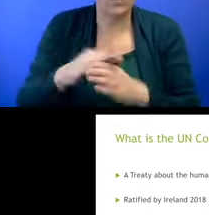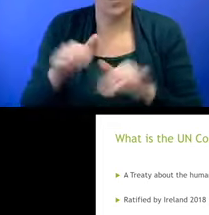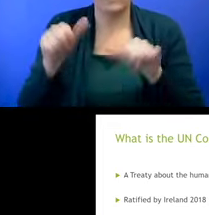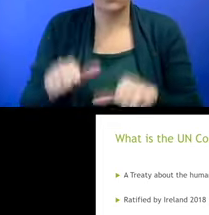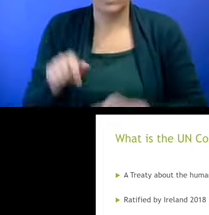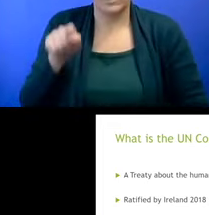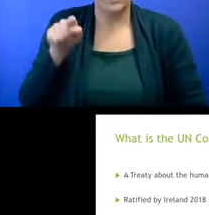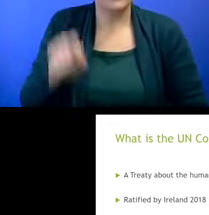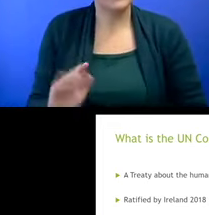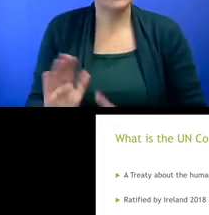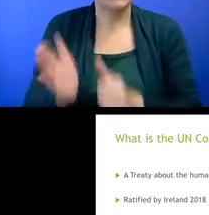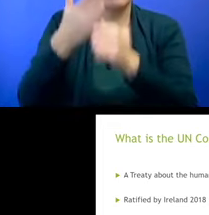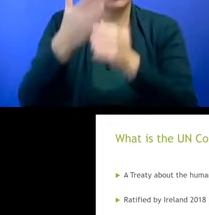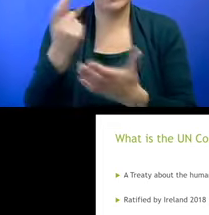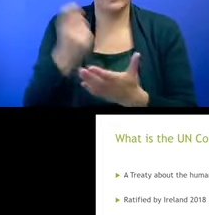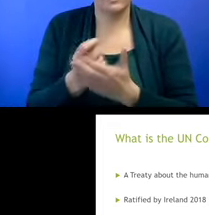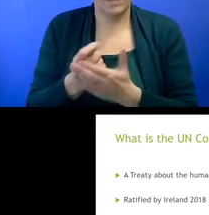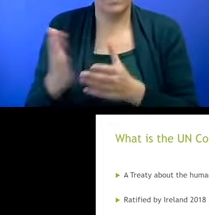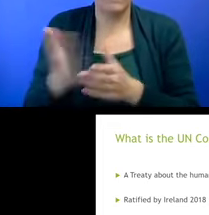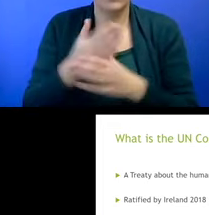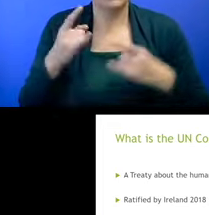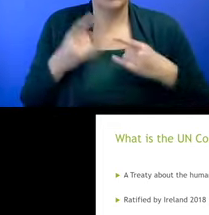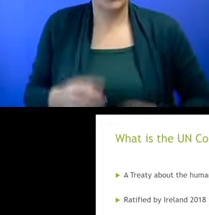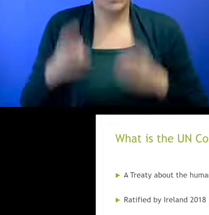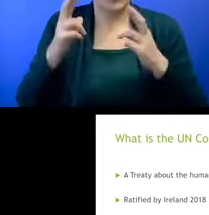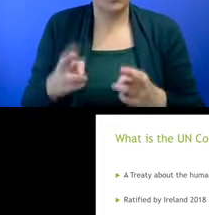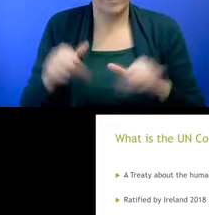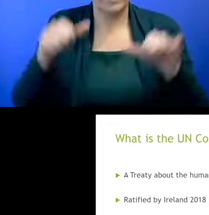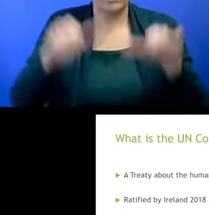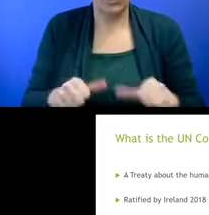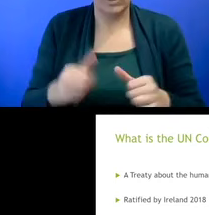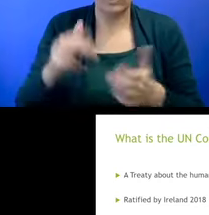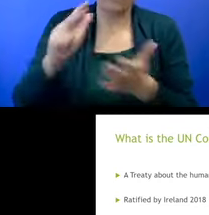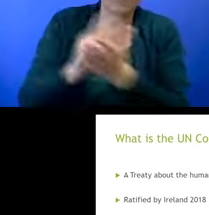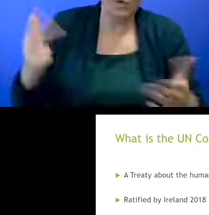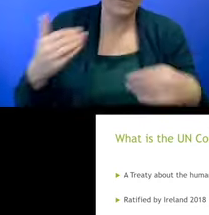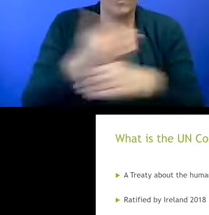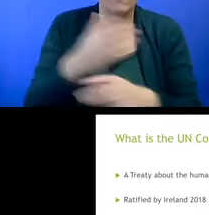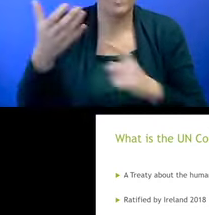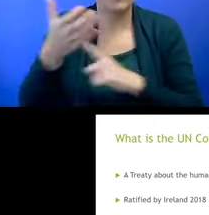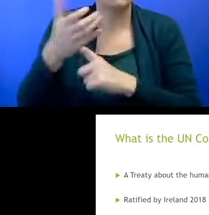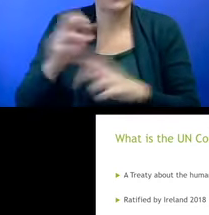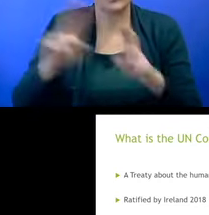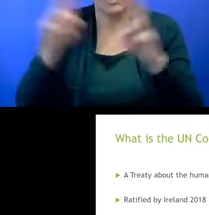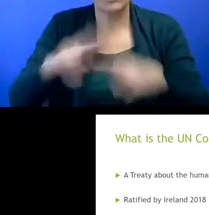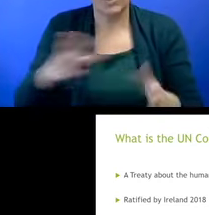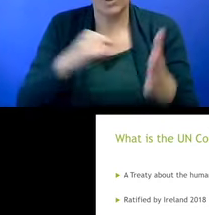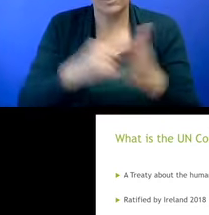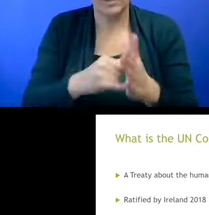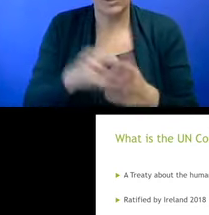It is the first human rights treaty to be ratified by a regional international organization, the European Union.